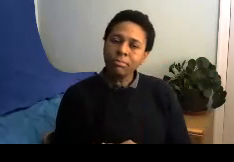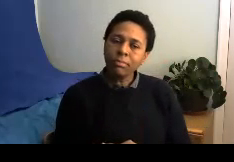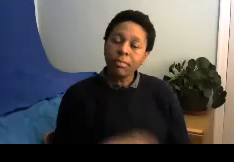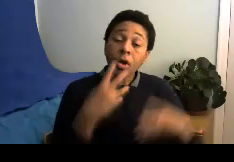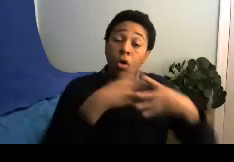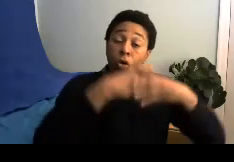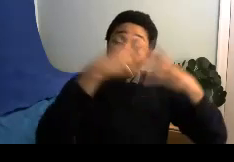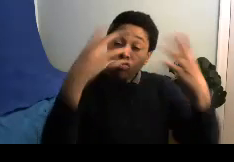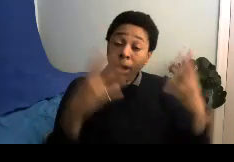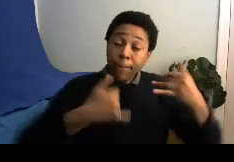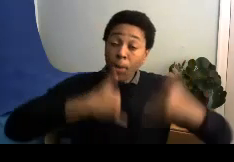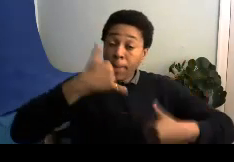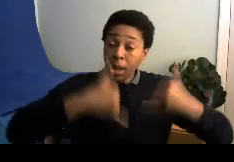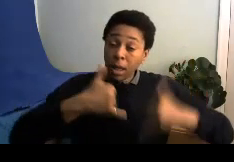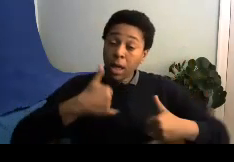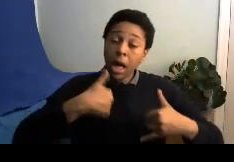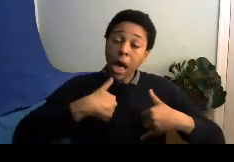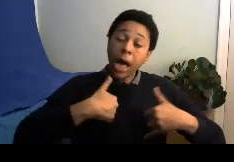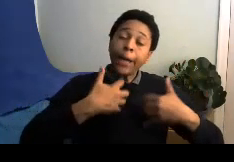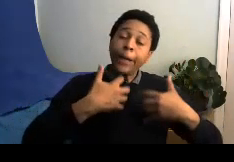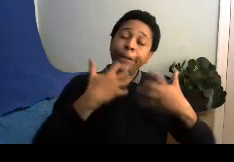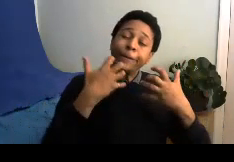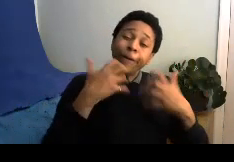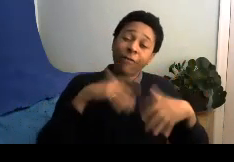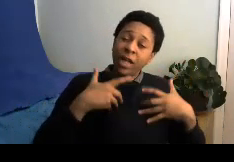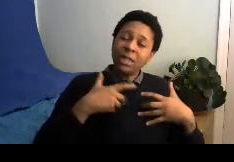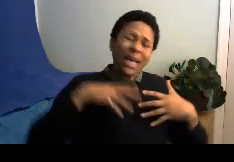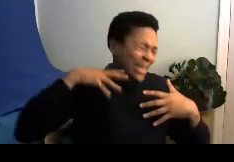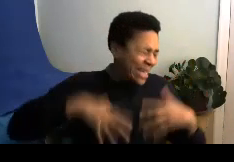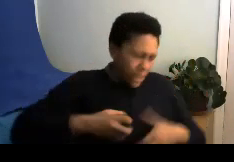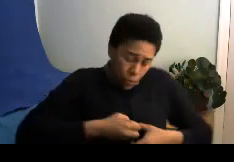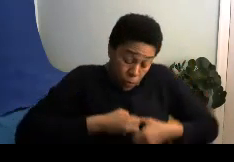that I had to write, but I think the next book will be the book that I want to write.